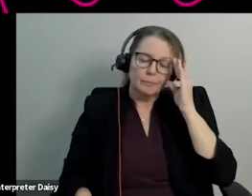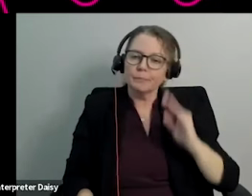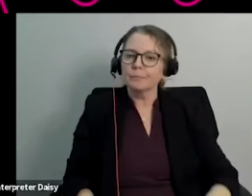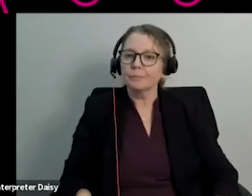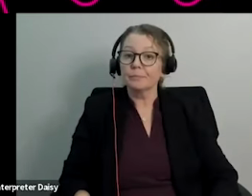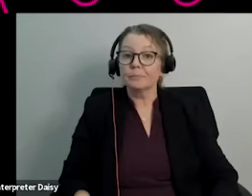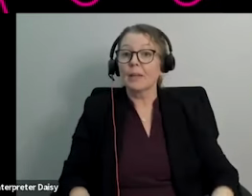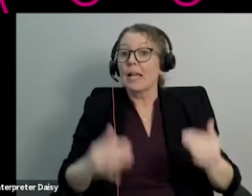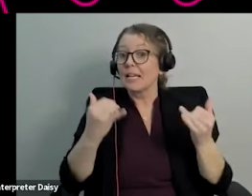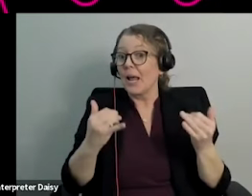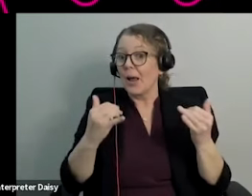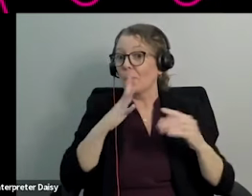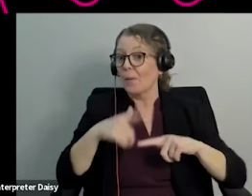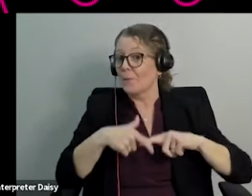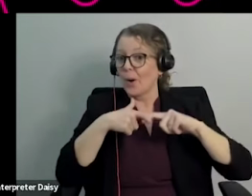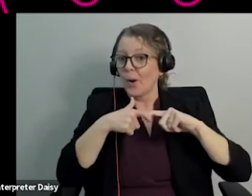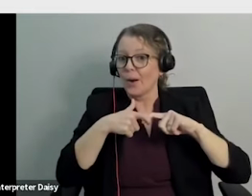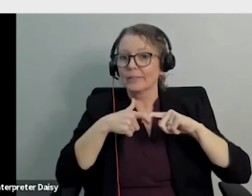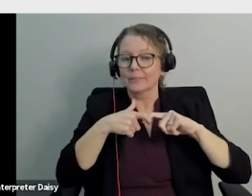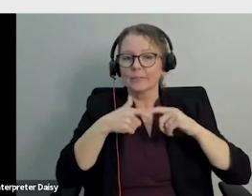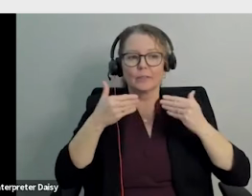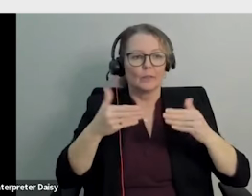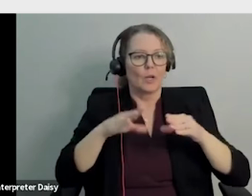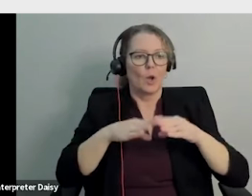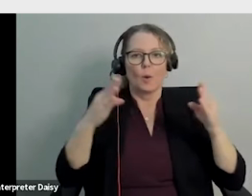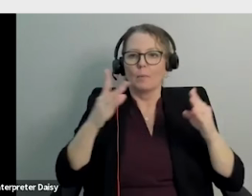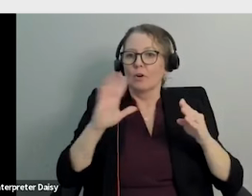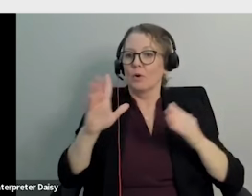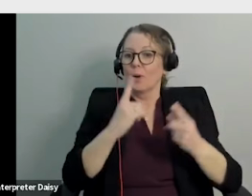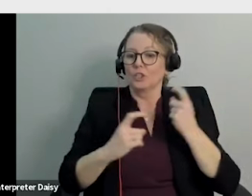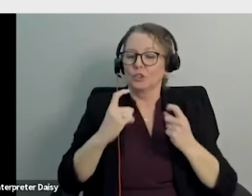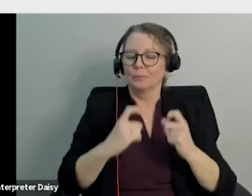So with that, I will pause and open up for questions.